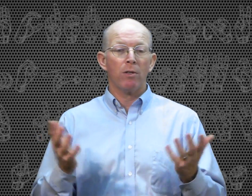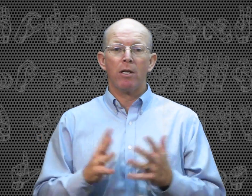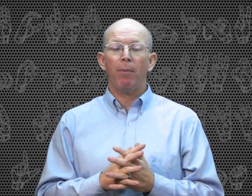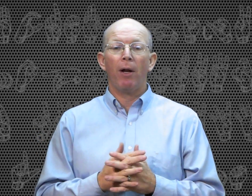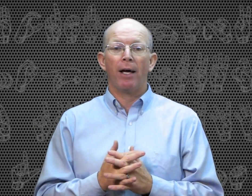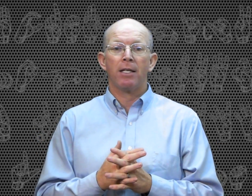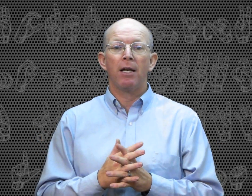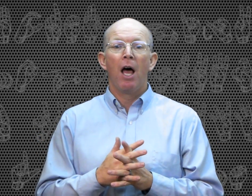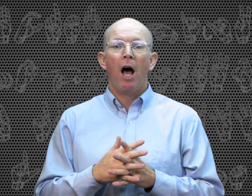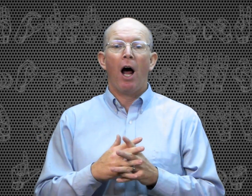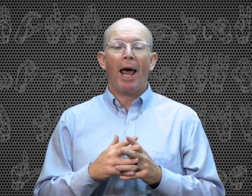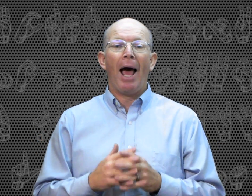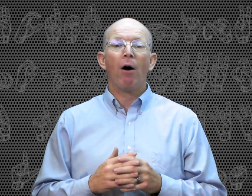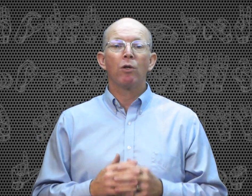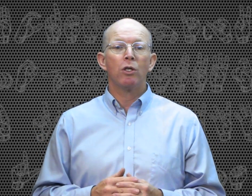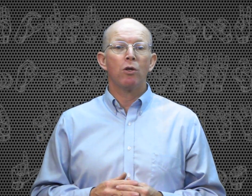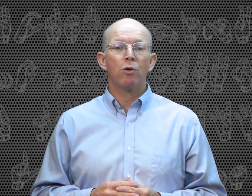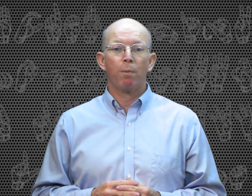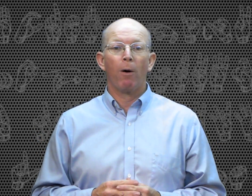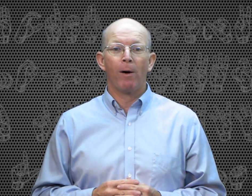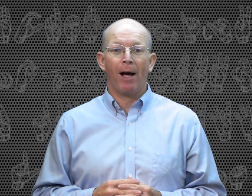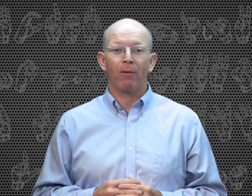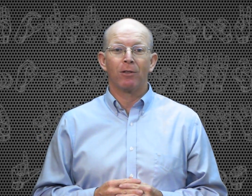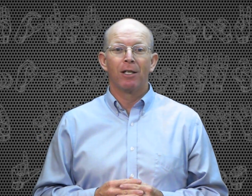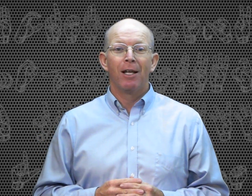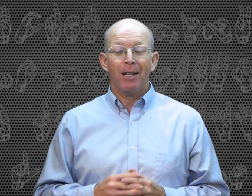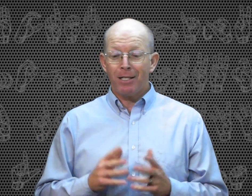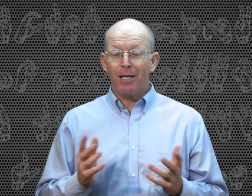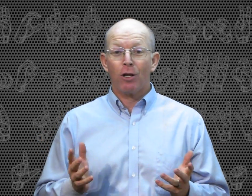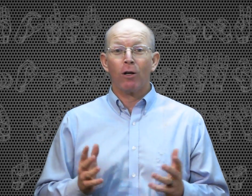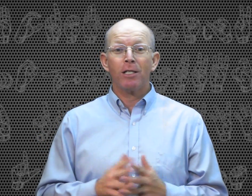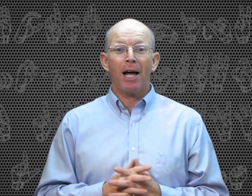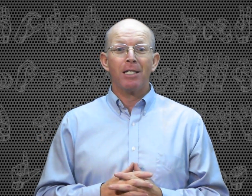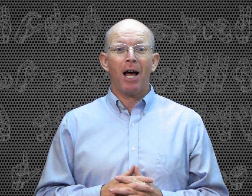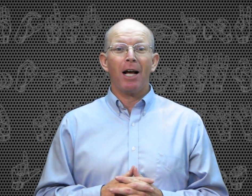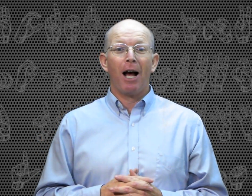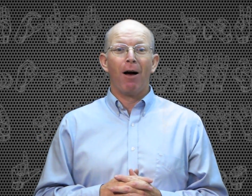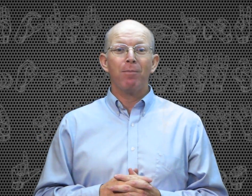Just a real simple lesson on how to use pronouns. This is LearnSigns.com/14.